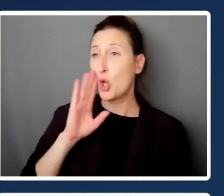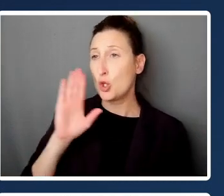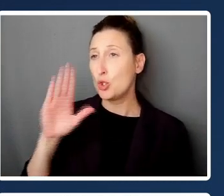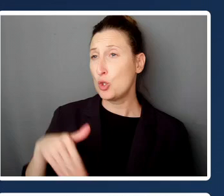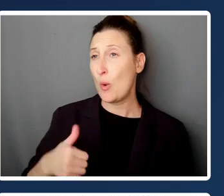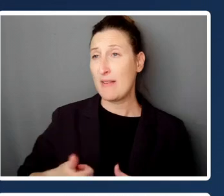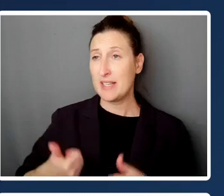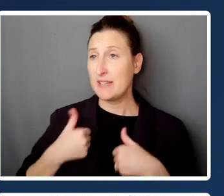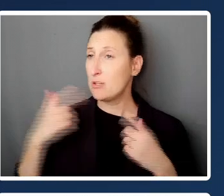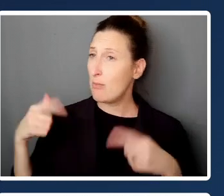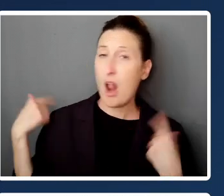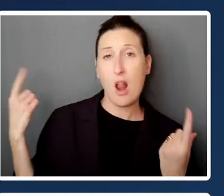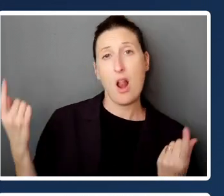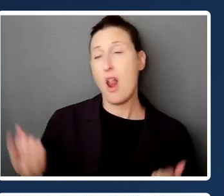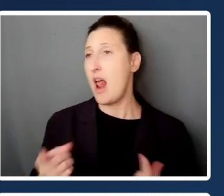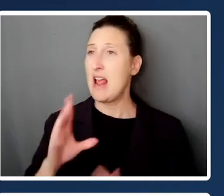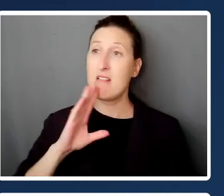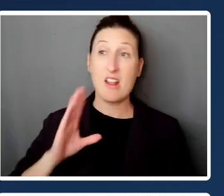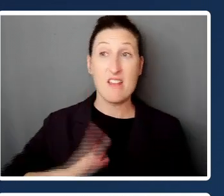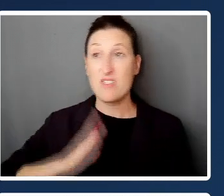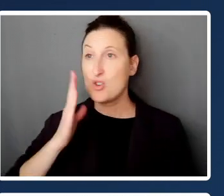know that -- I didn't even know that we have Spanish speakers in the community."